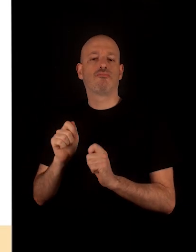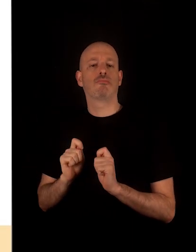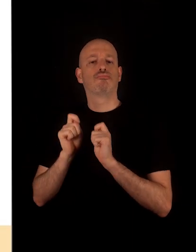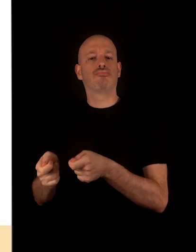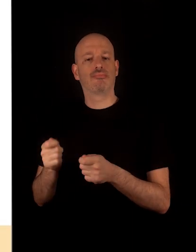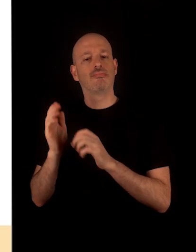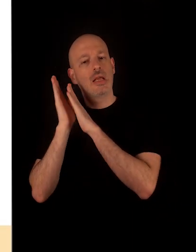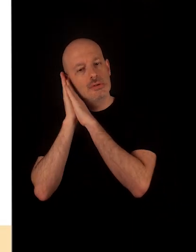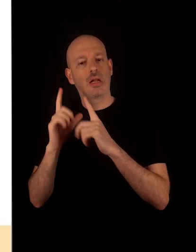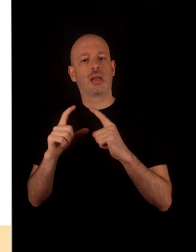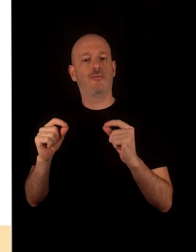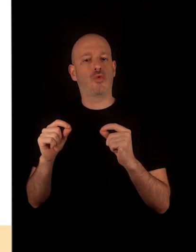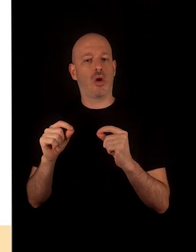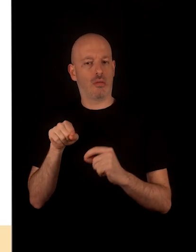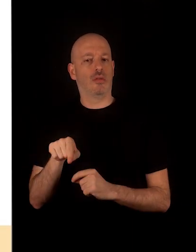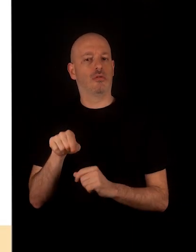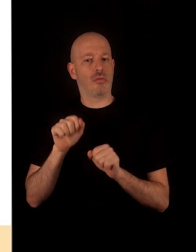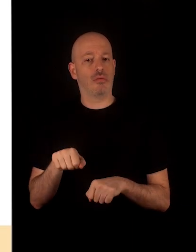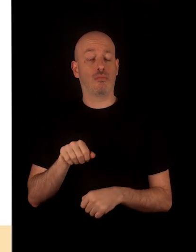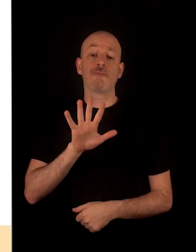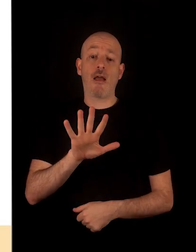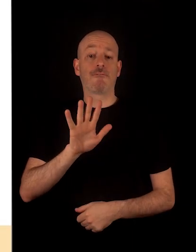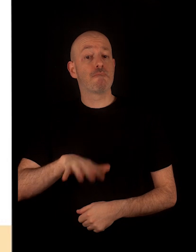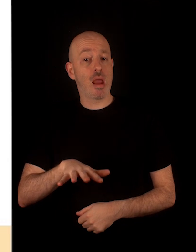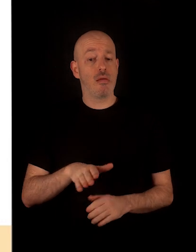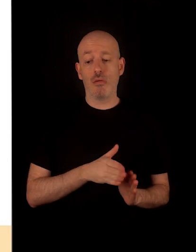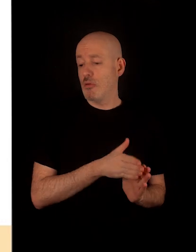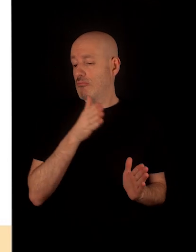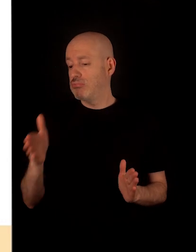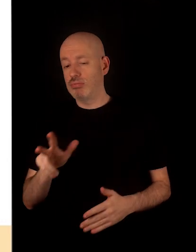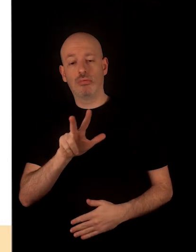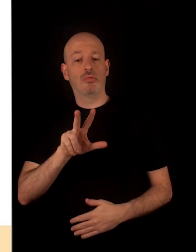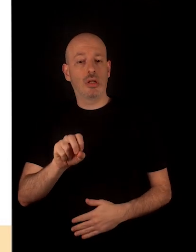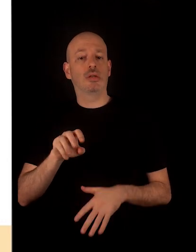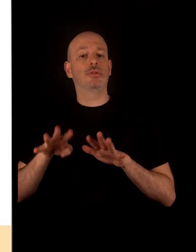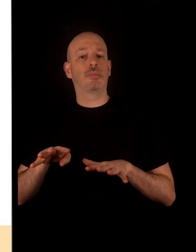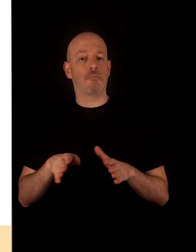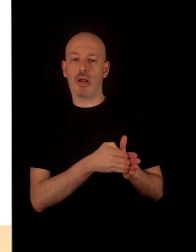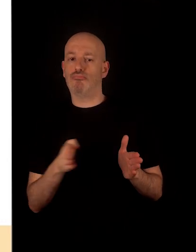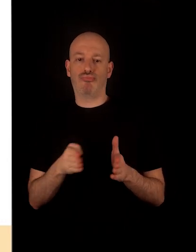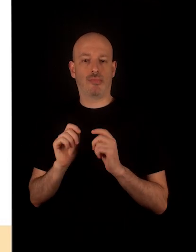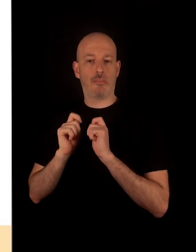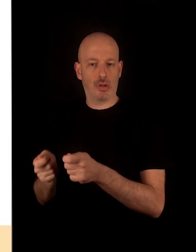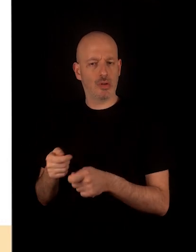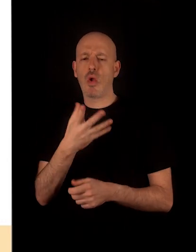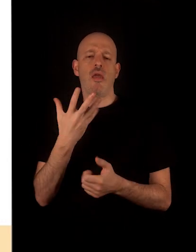You will have enough time to find the artist that will participate in your residency. Complete a second part of your application,